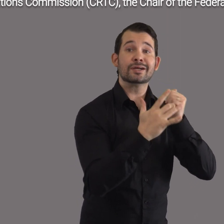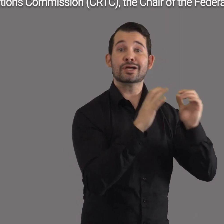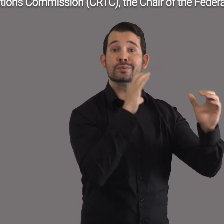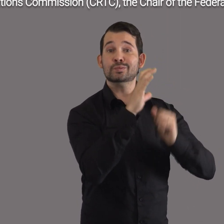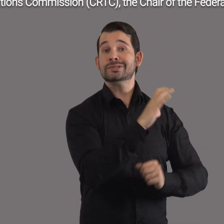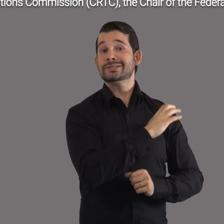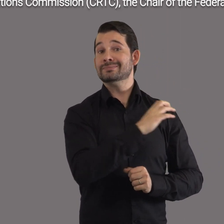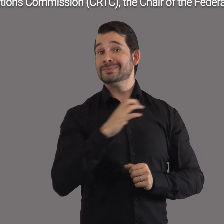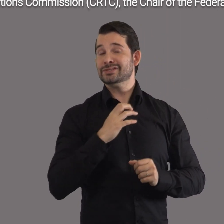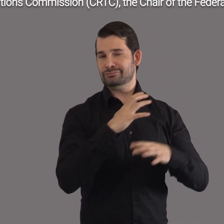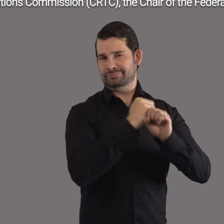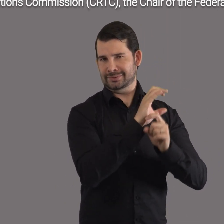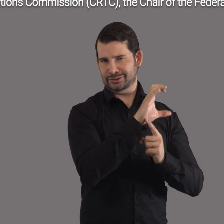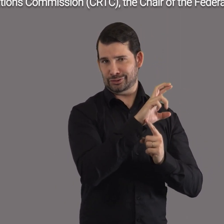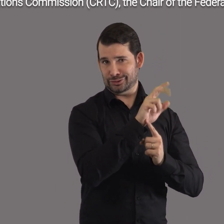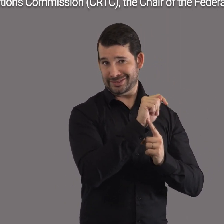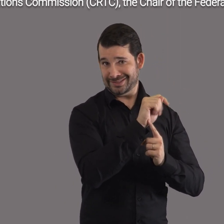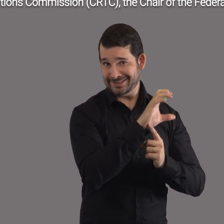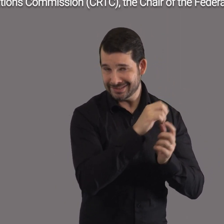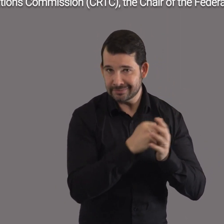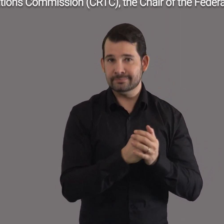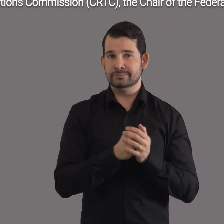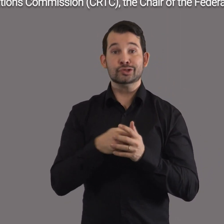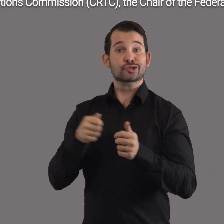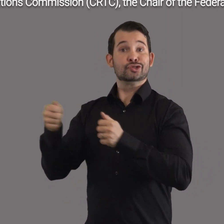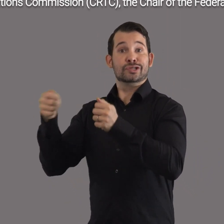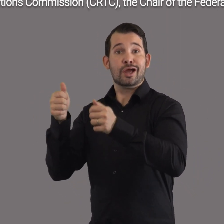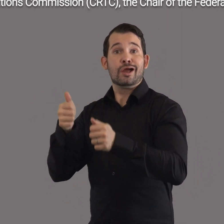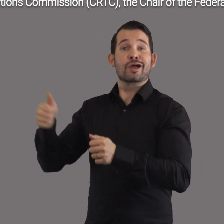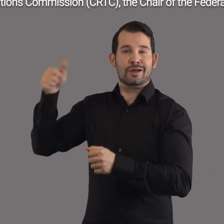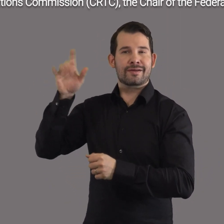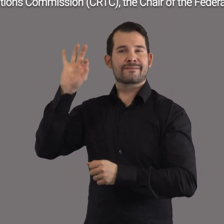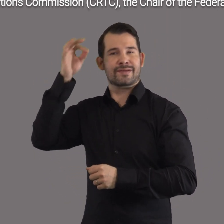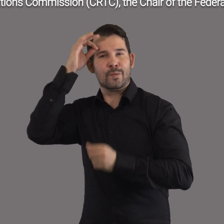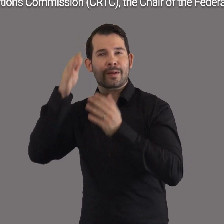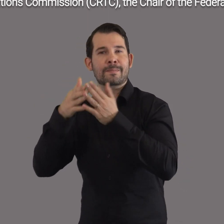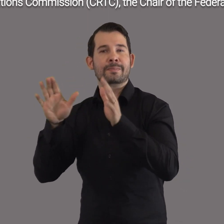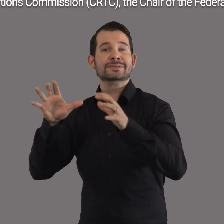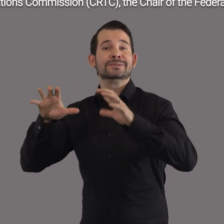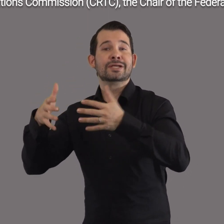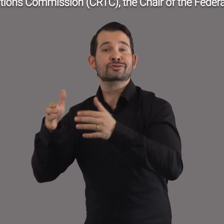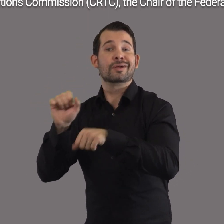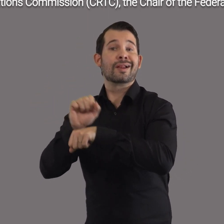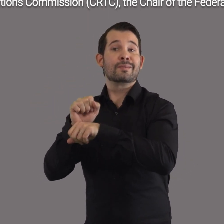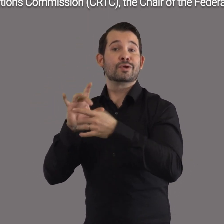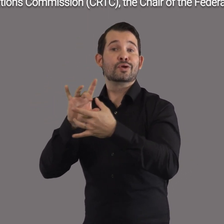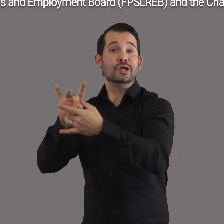Telecommunications Commission (CRTC), the Chair of the Federal Public Sector